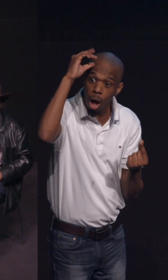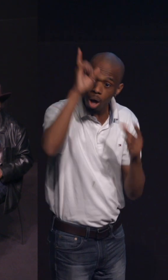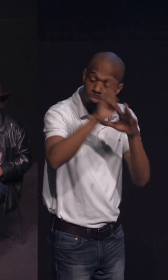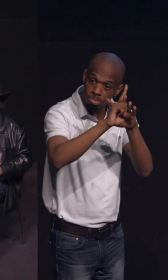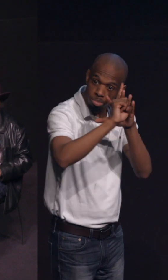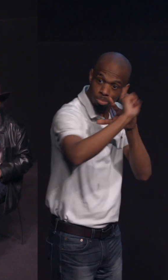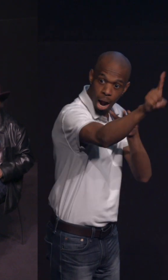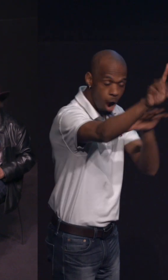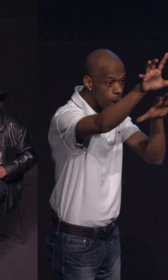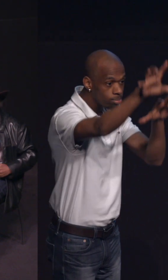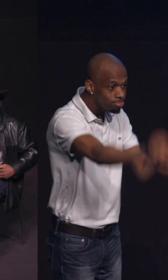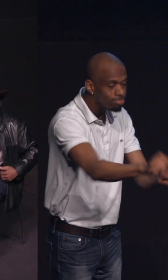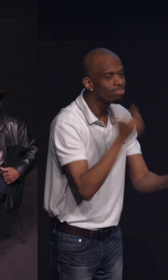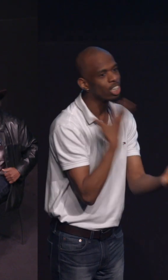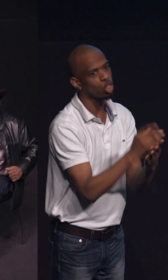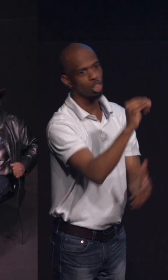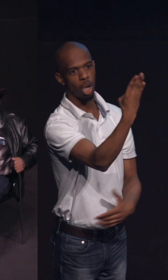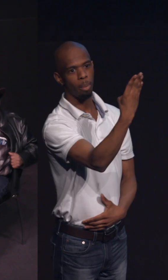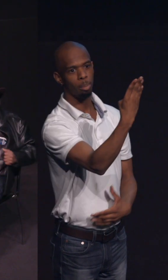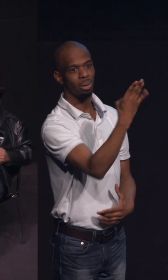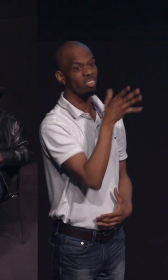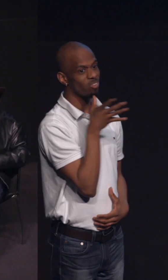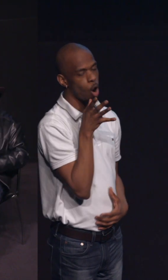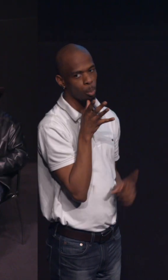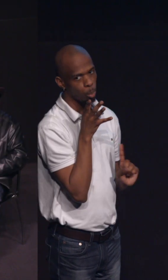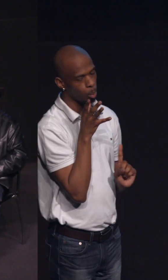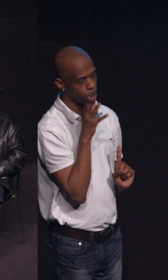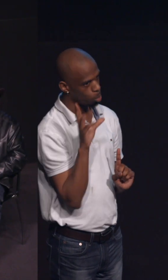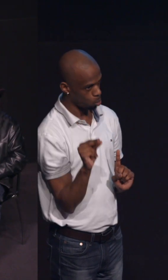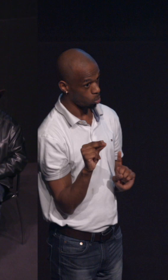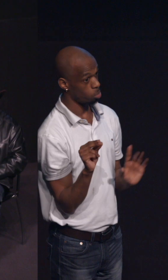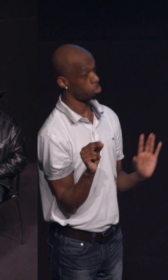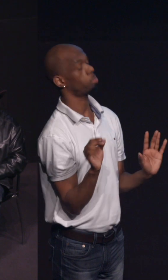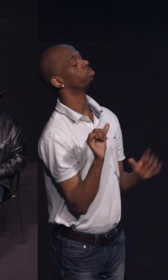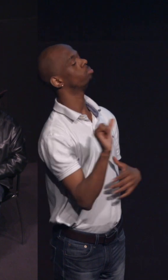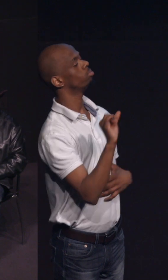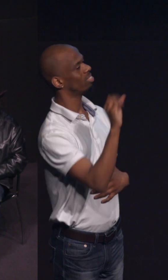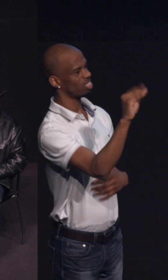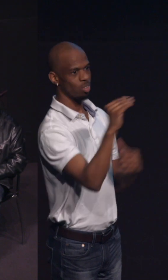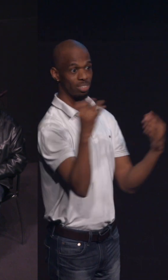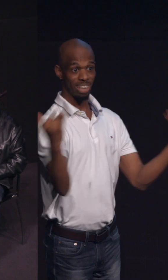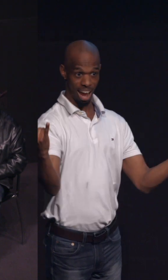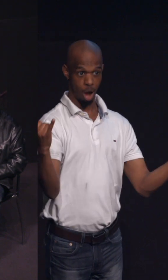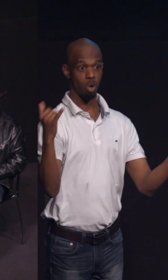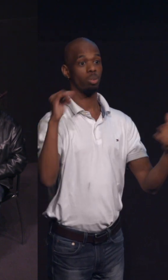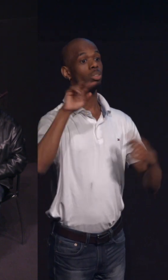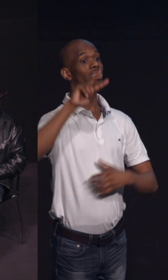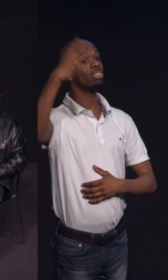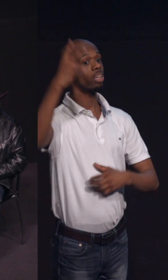But where we is now, is that I come back this time too is that we're looking at equity.